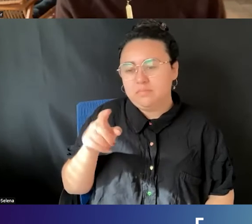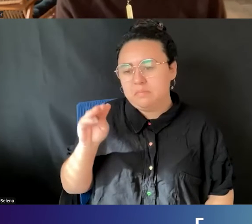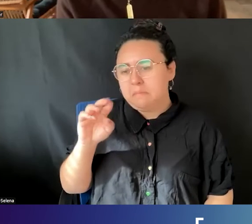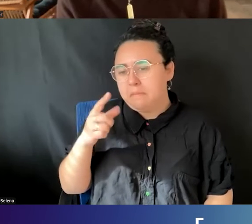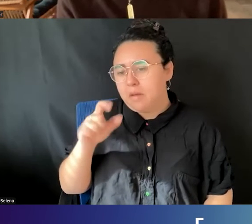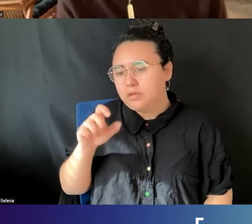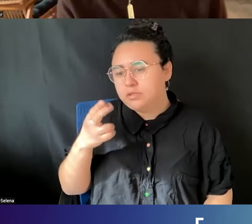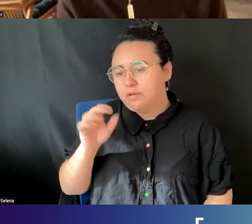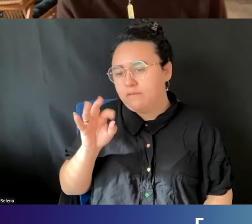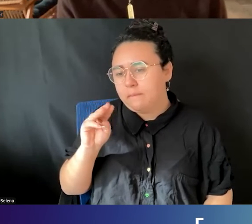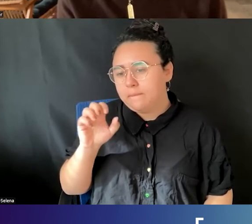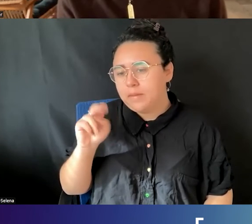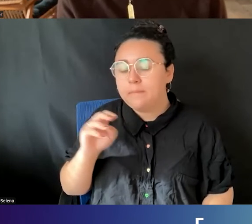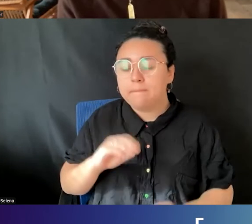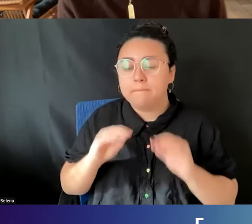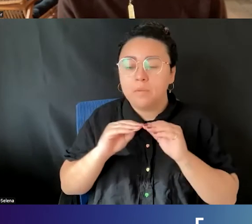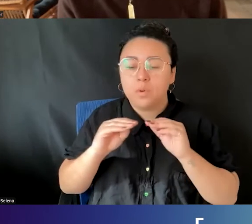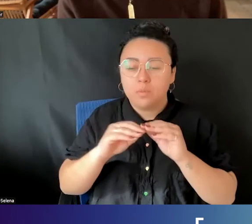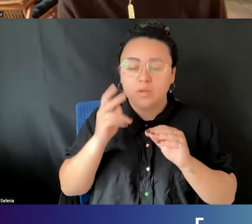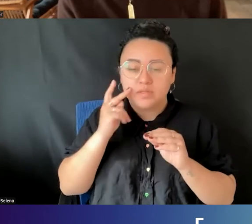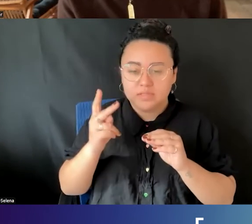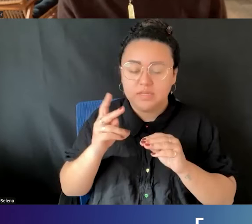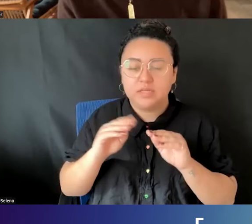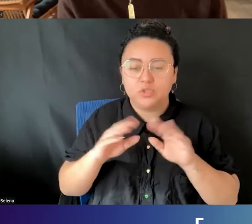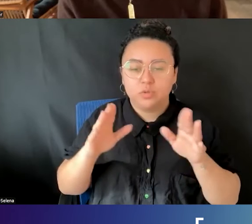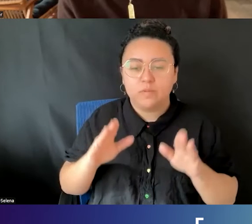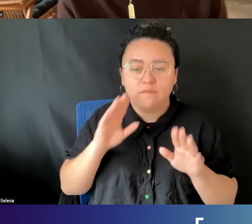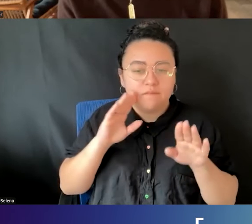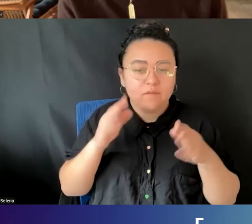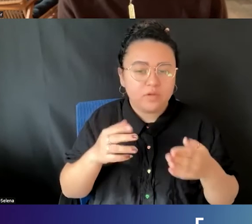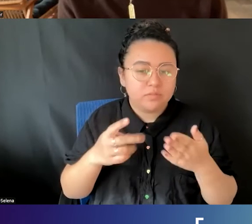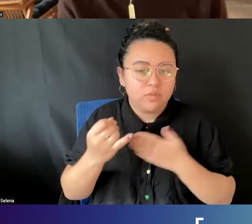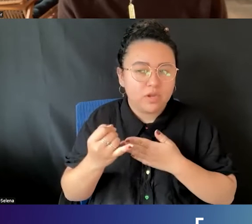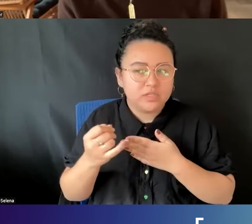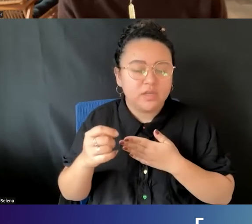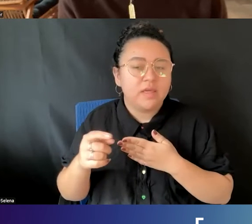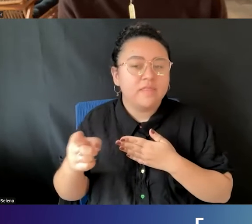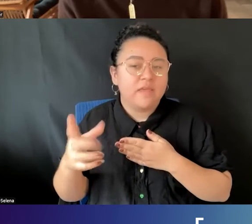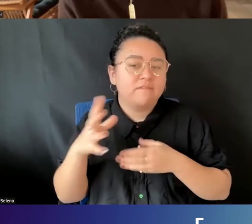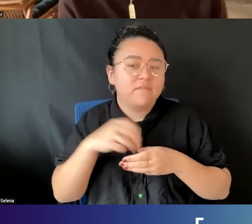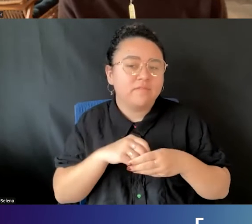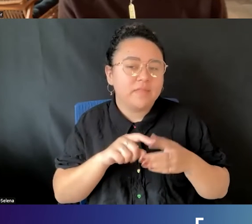focus more on projects that they've financed from the start. Is there a more tried and true route